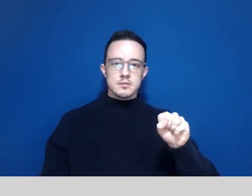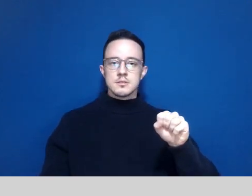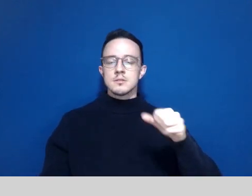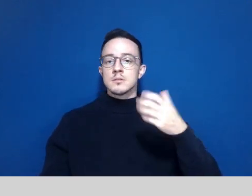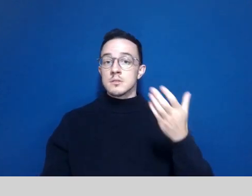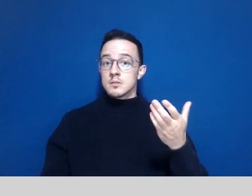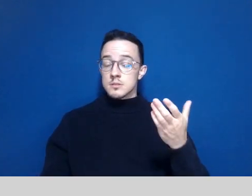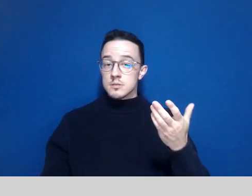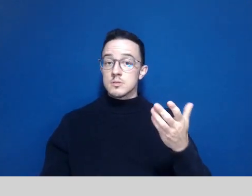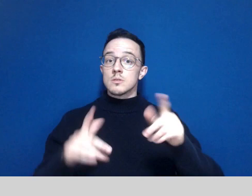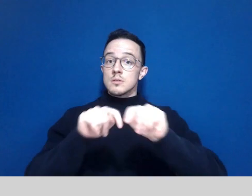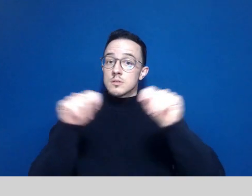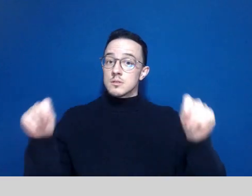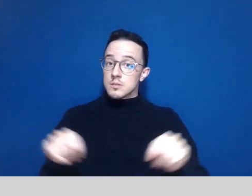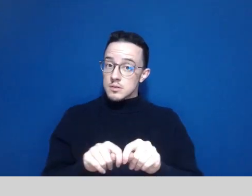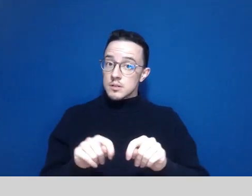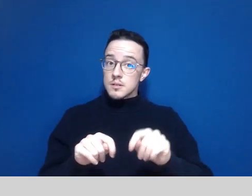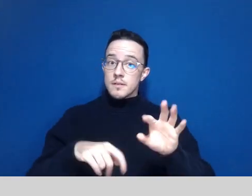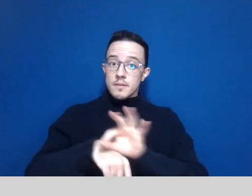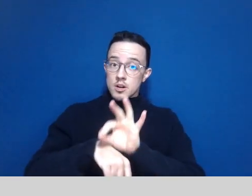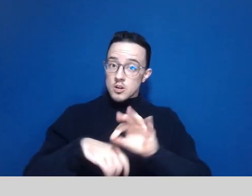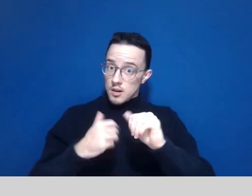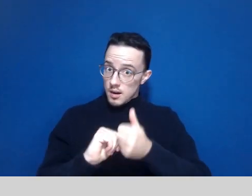Effectively, the way that transcription works